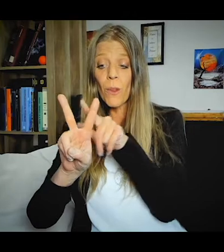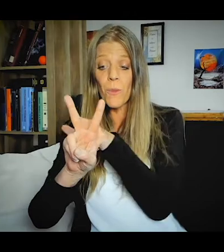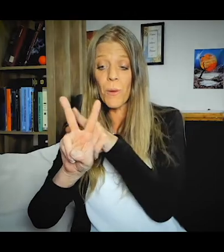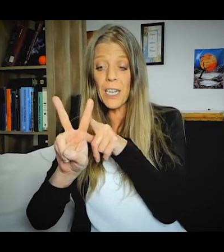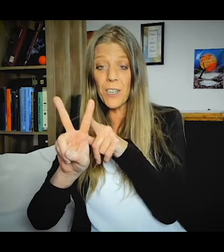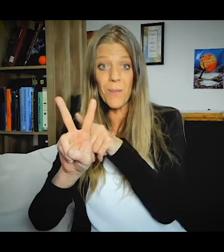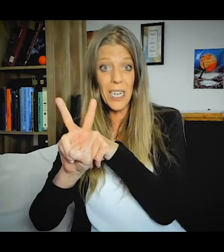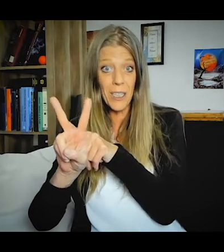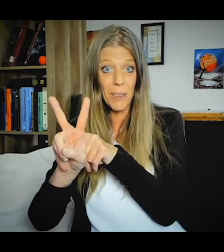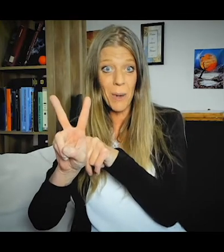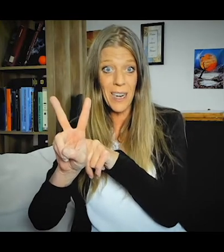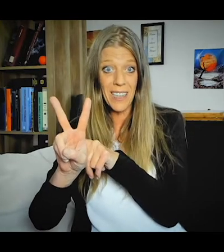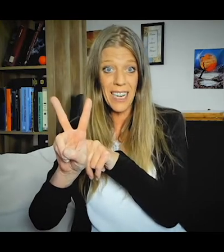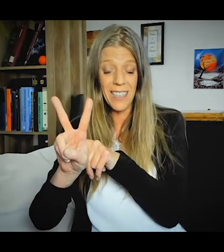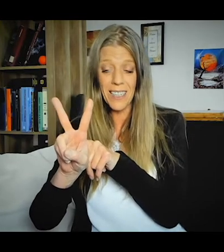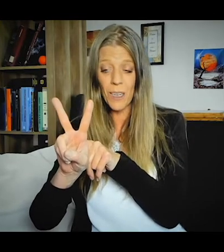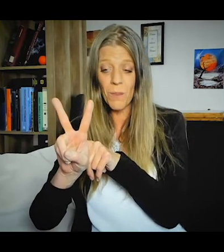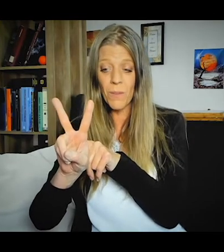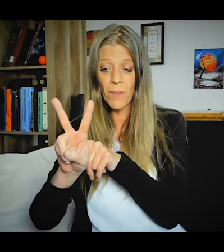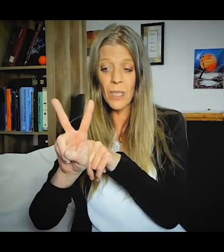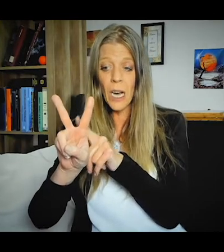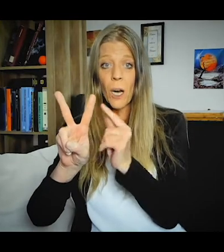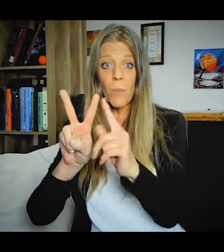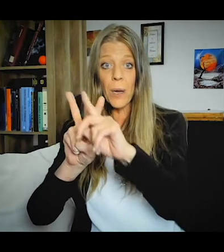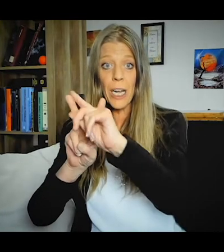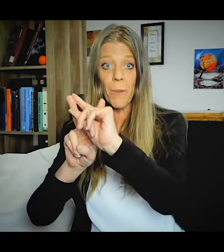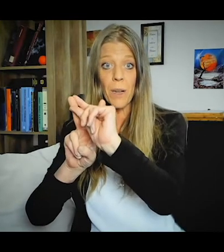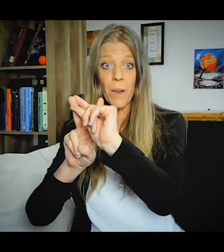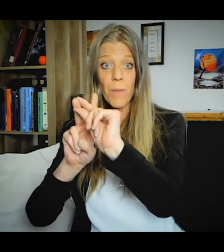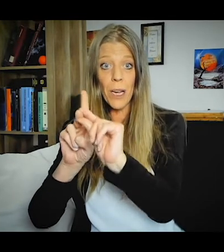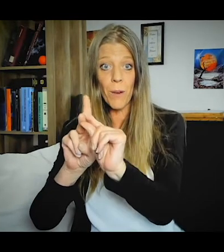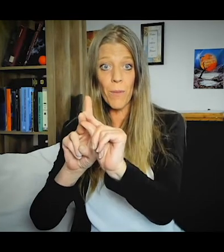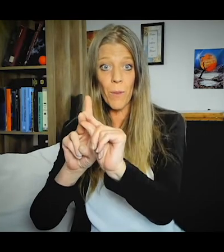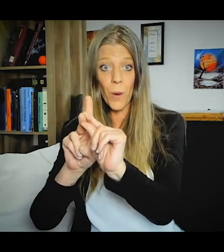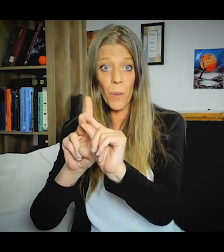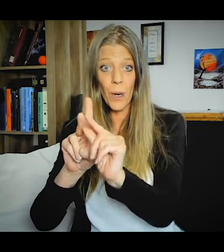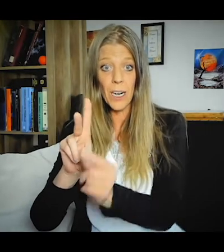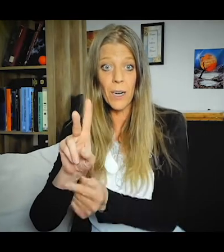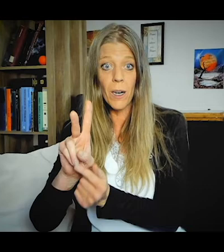Spread your fingers apart like so. Bring your middle finger forward.